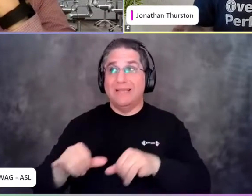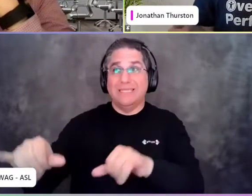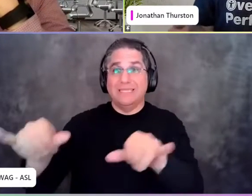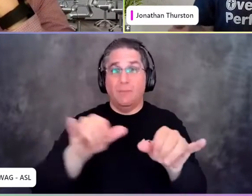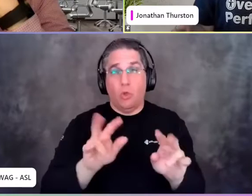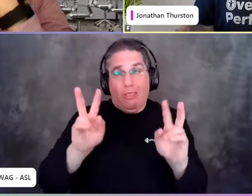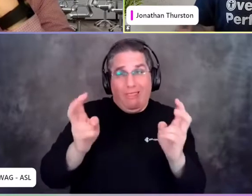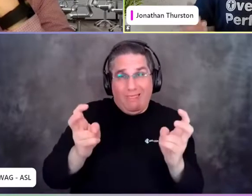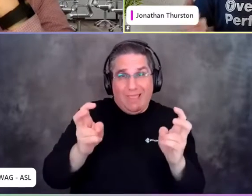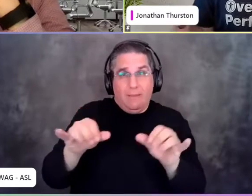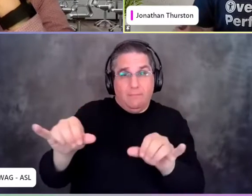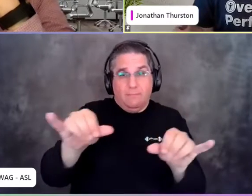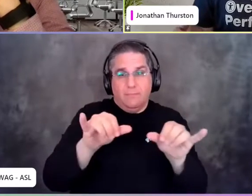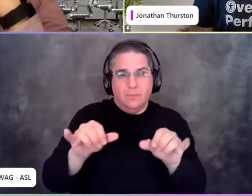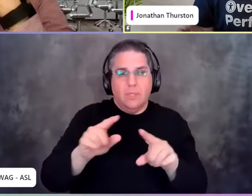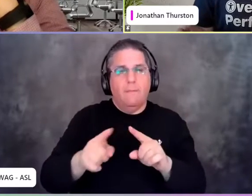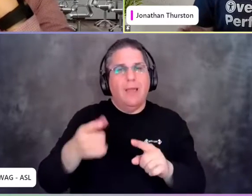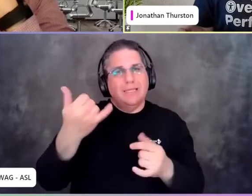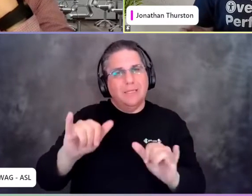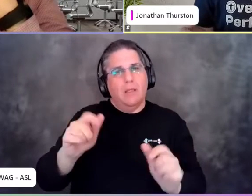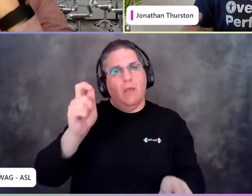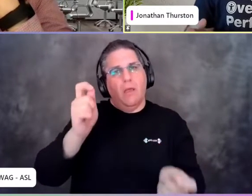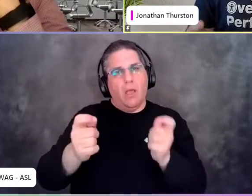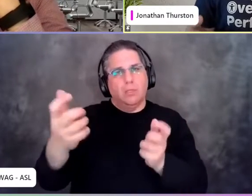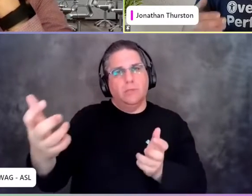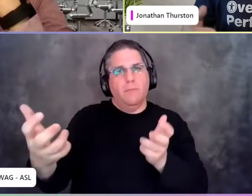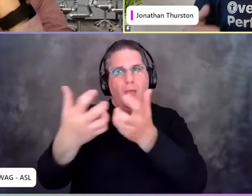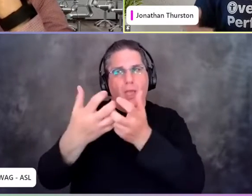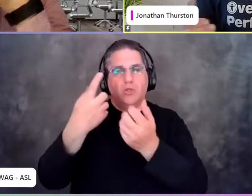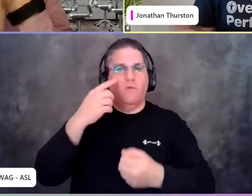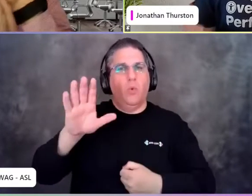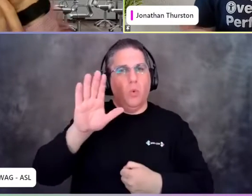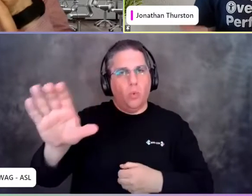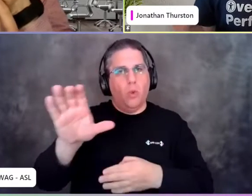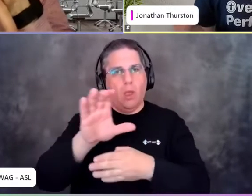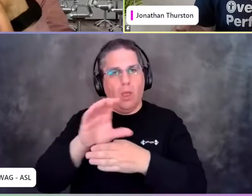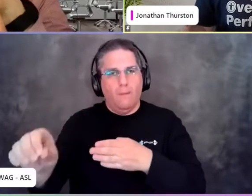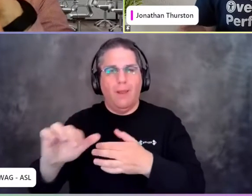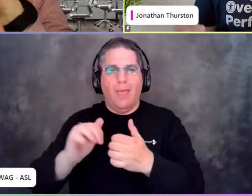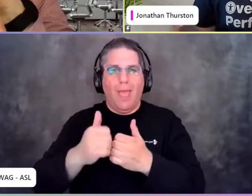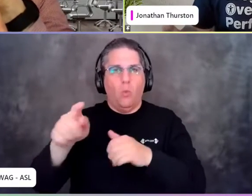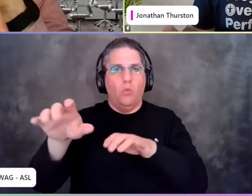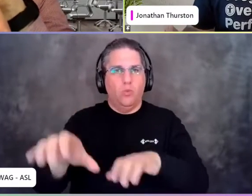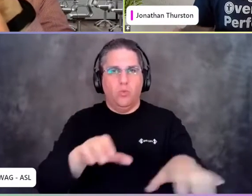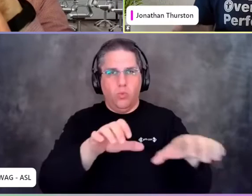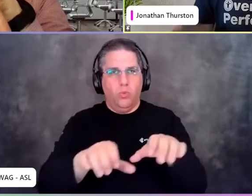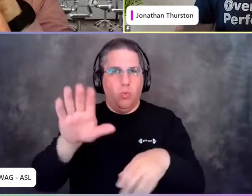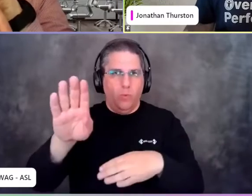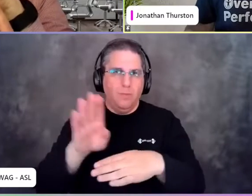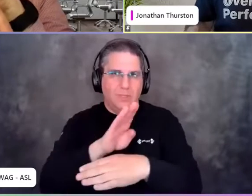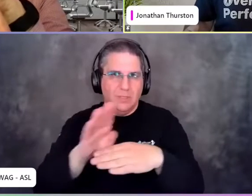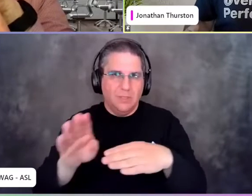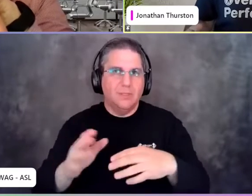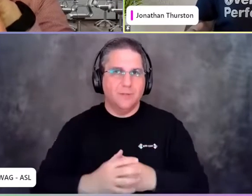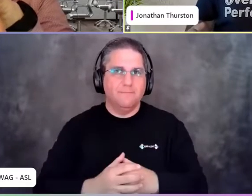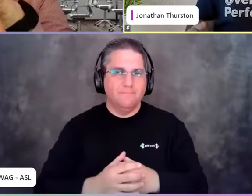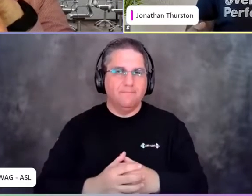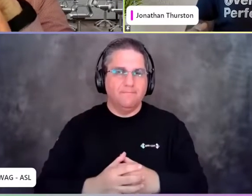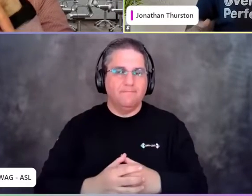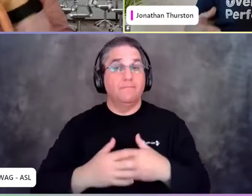unique for every single organization. Again, there's themes. Right, but you have to customize it for the ways